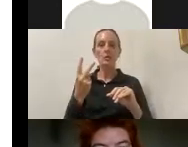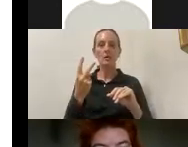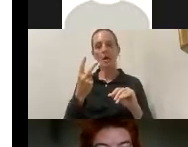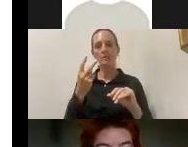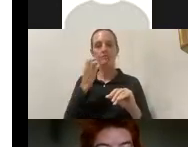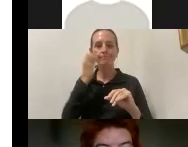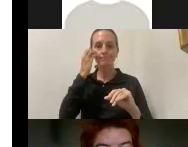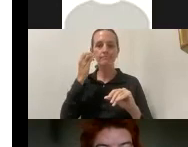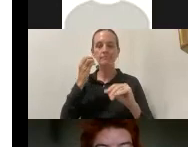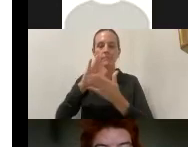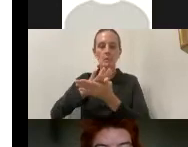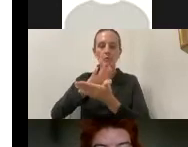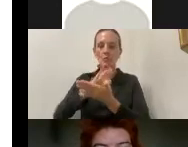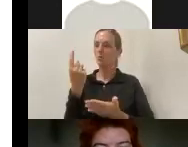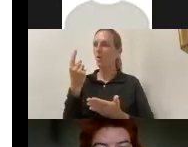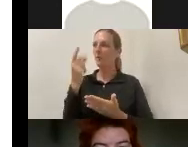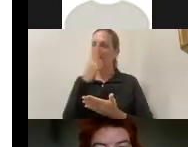I think one was Catholic and one was Anglican.